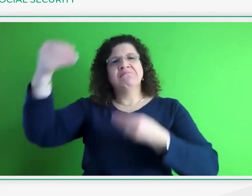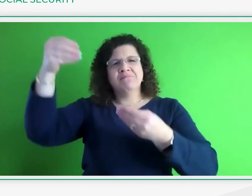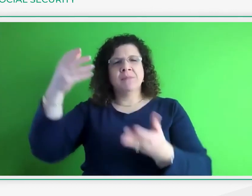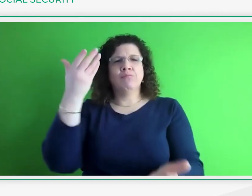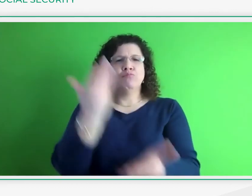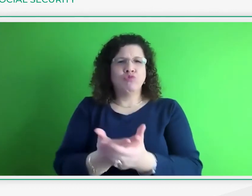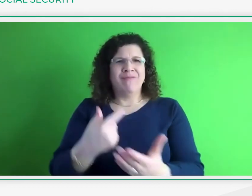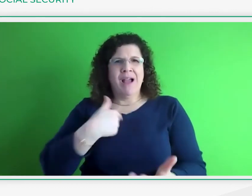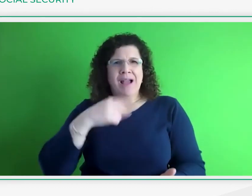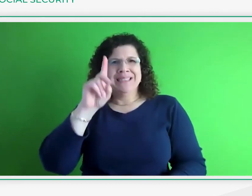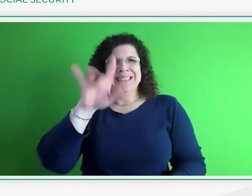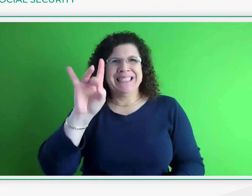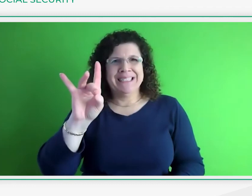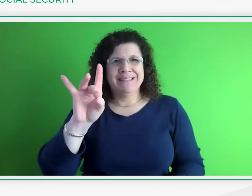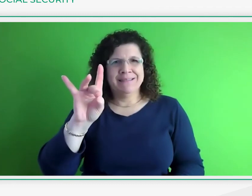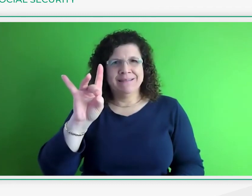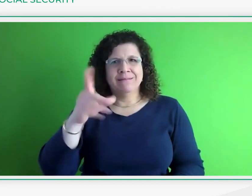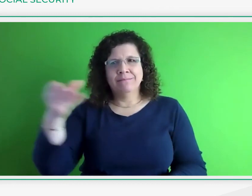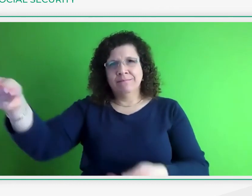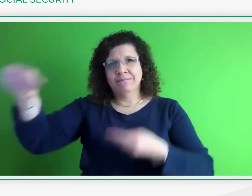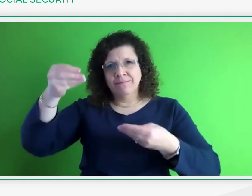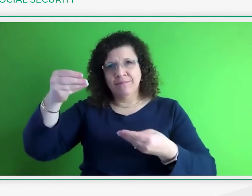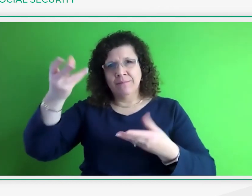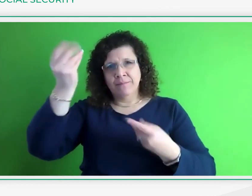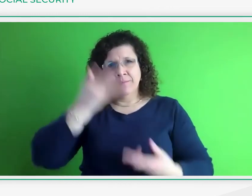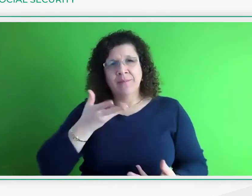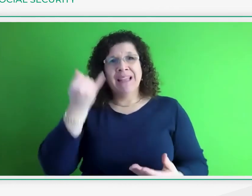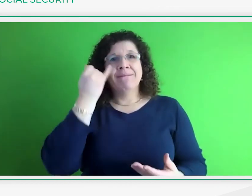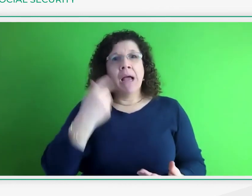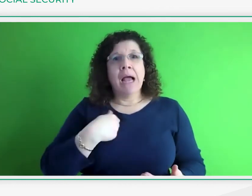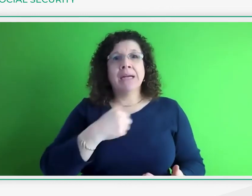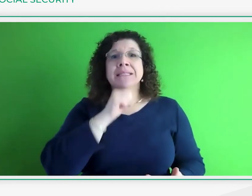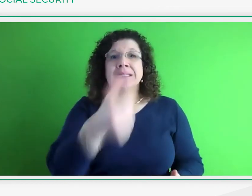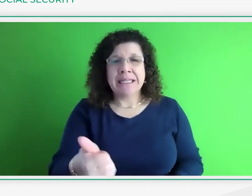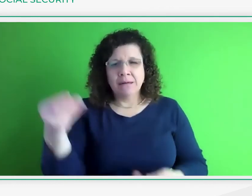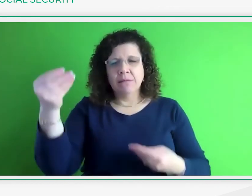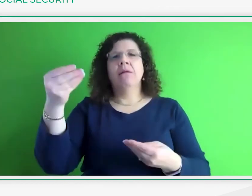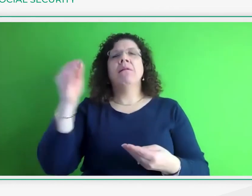for registering online,” as proof that I actually did set up the account online.